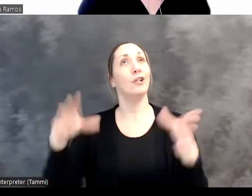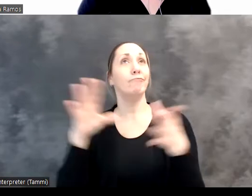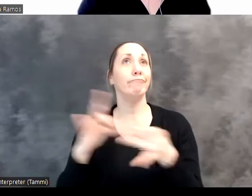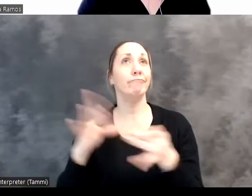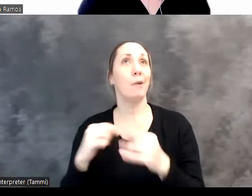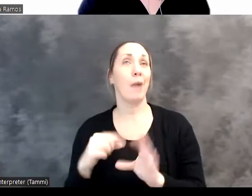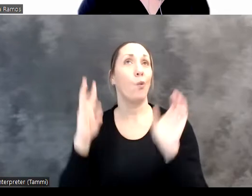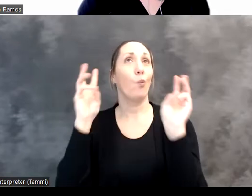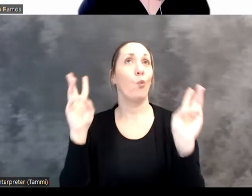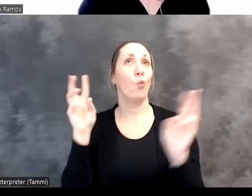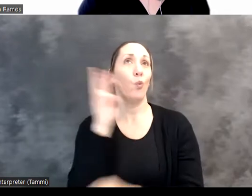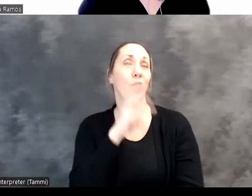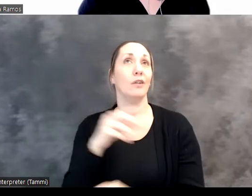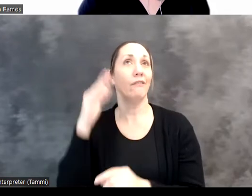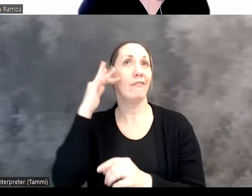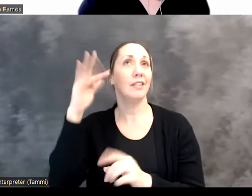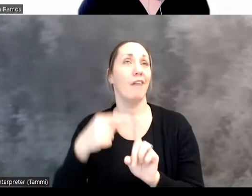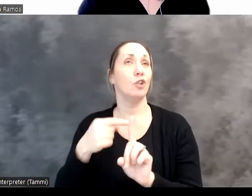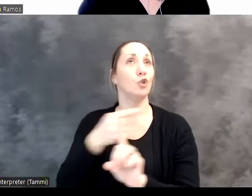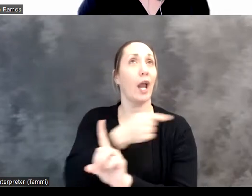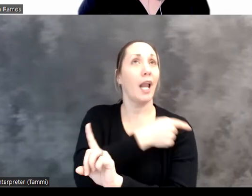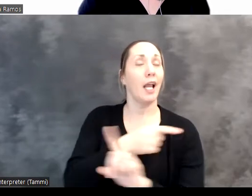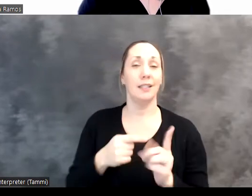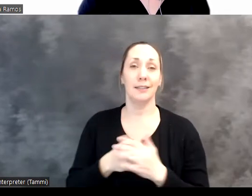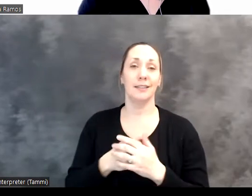You know, maybe I'm being too reductional